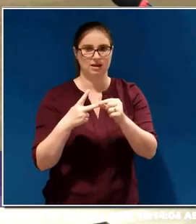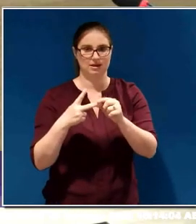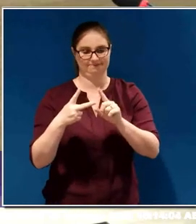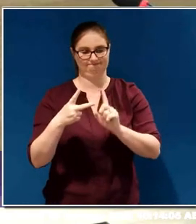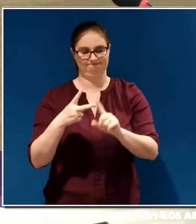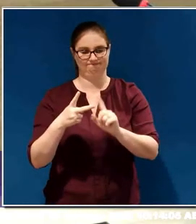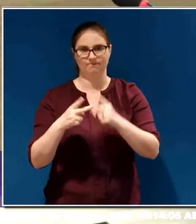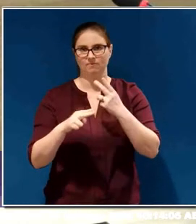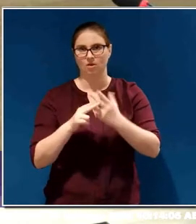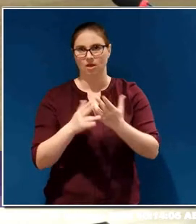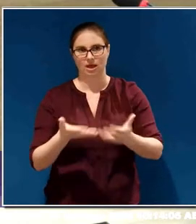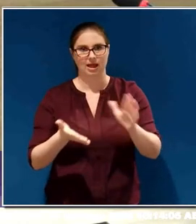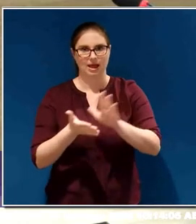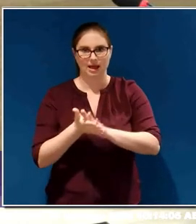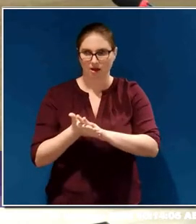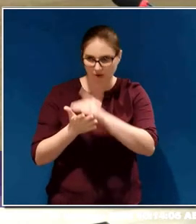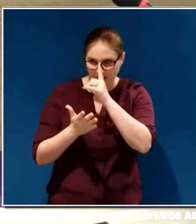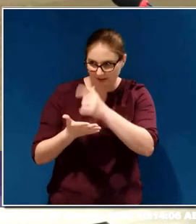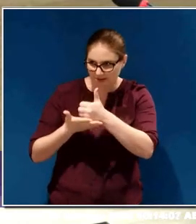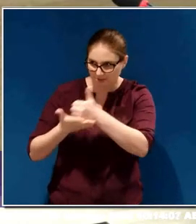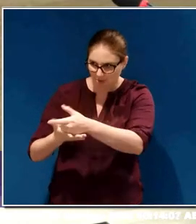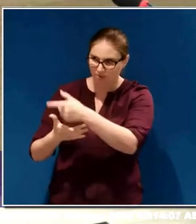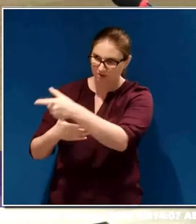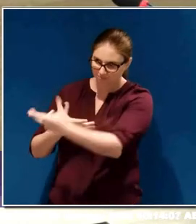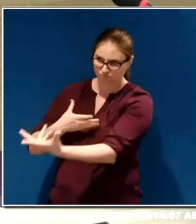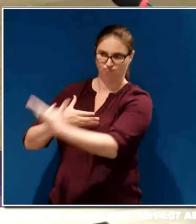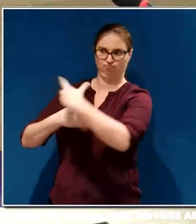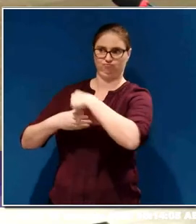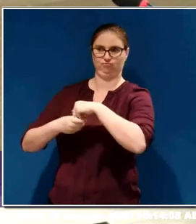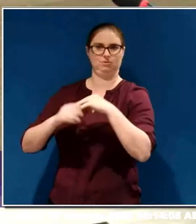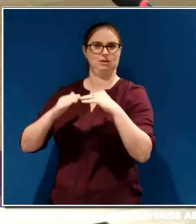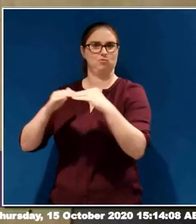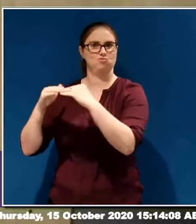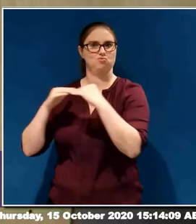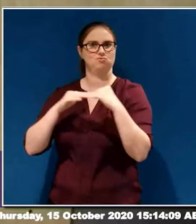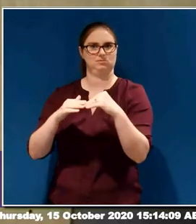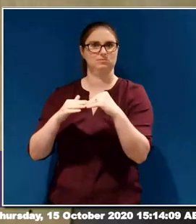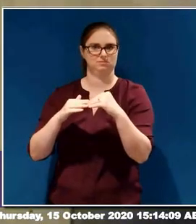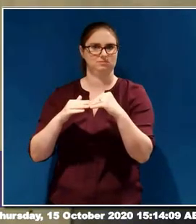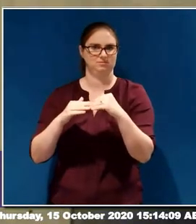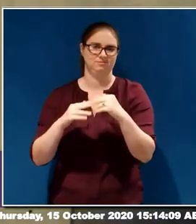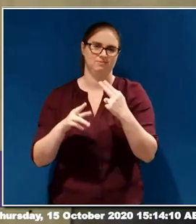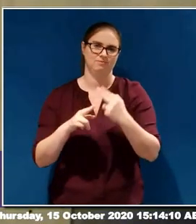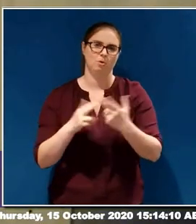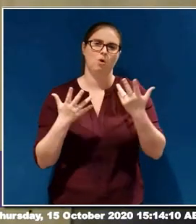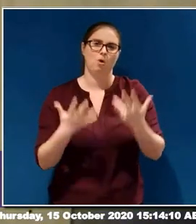commonly described as being in the “grey zone”, is that correct? Yes. OK.